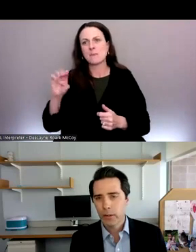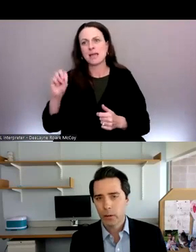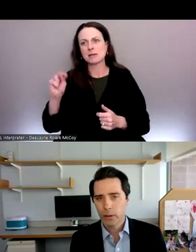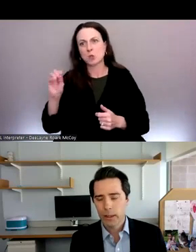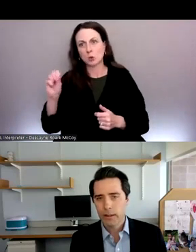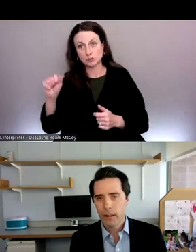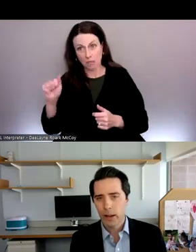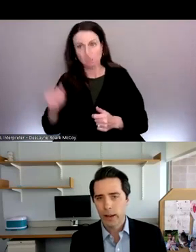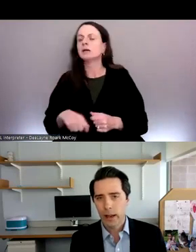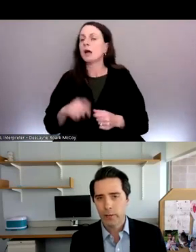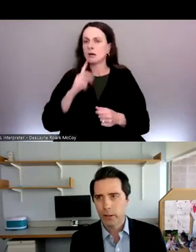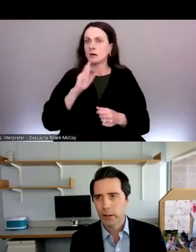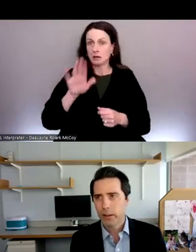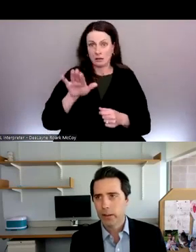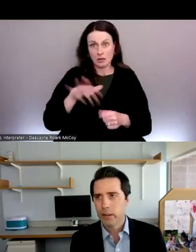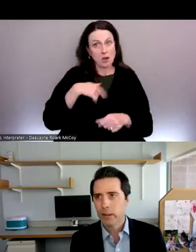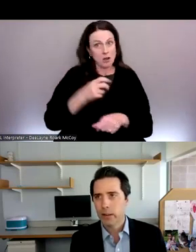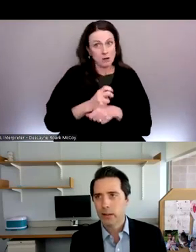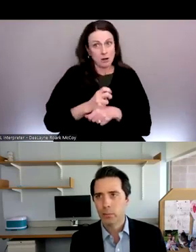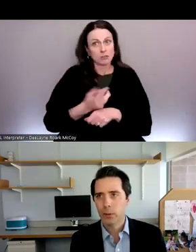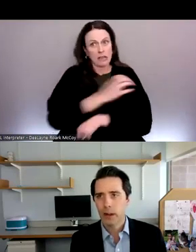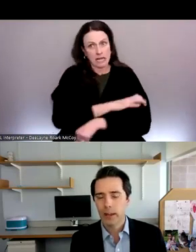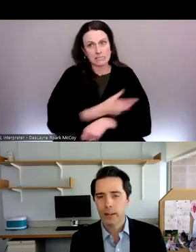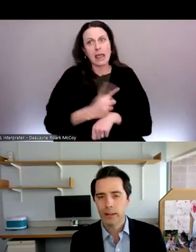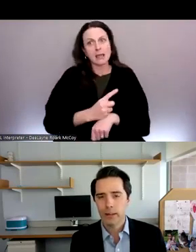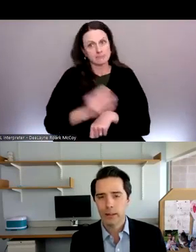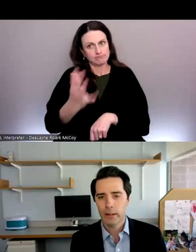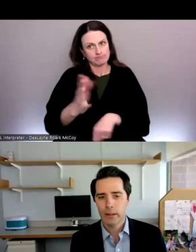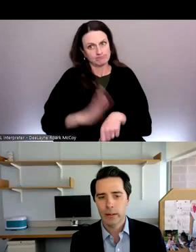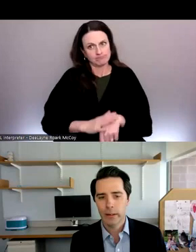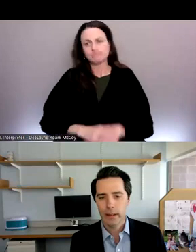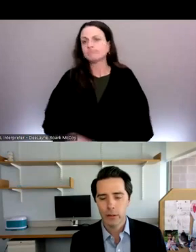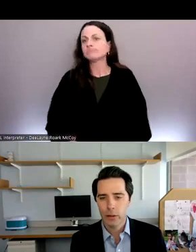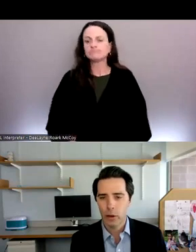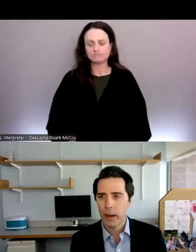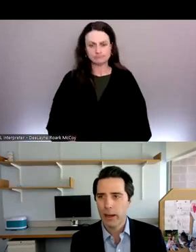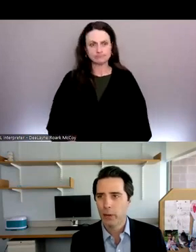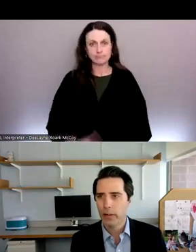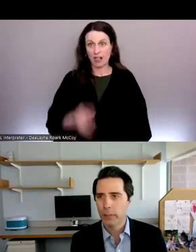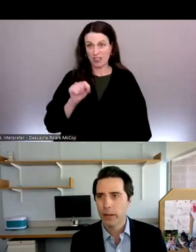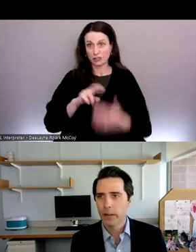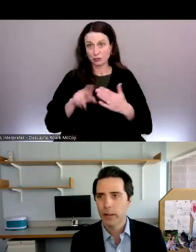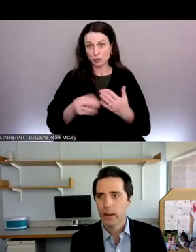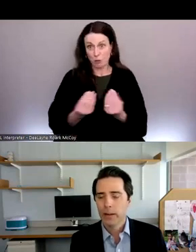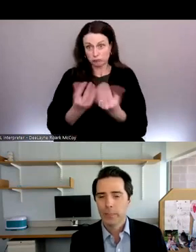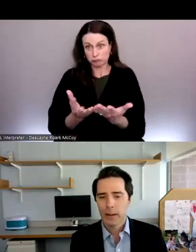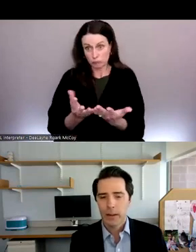difficult days that I have in clinic is is providing